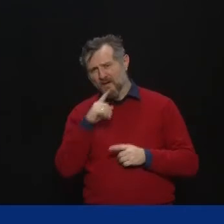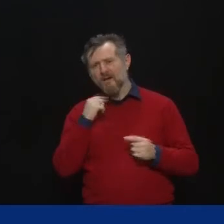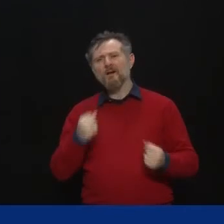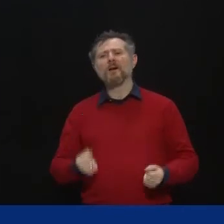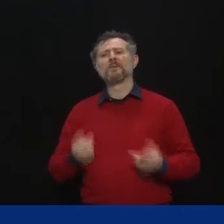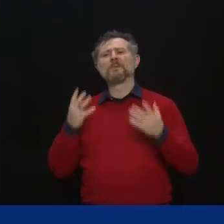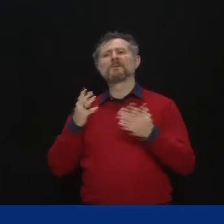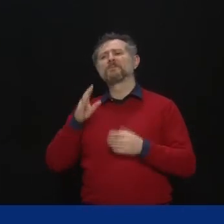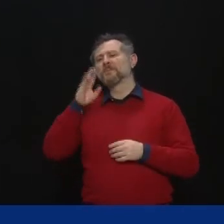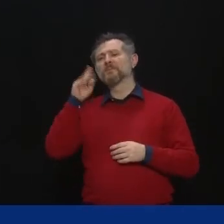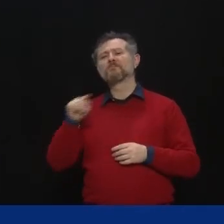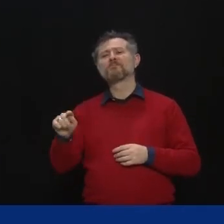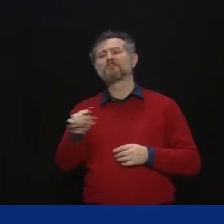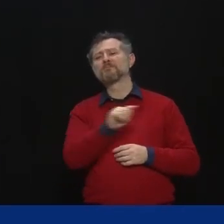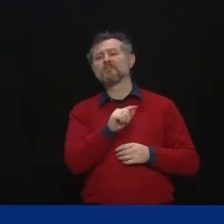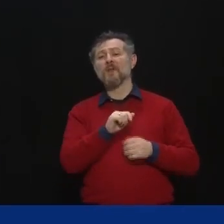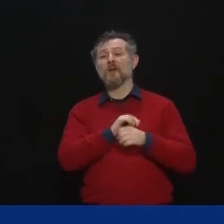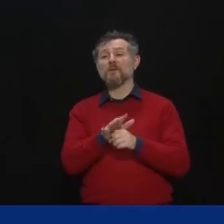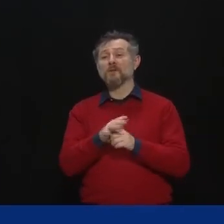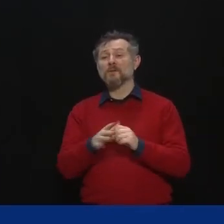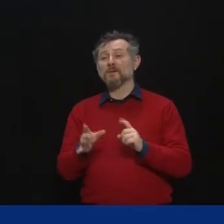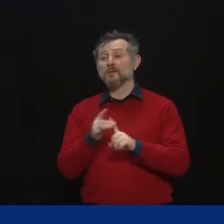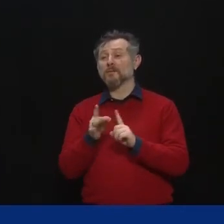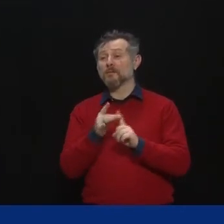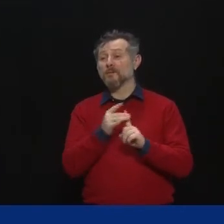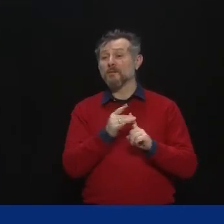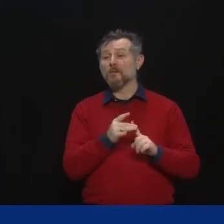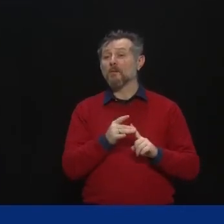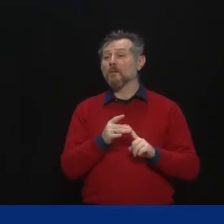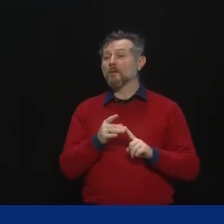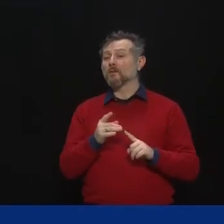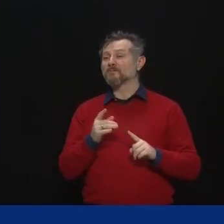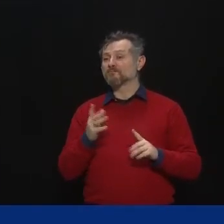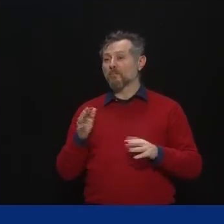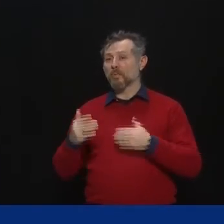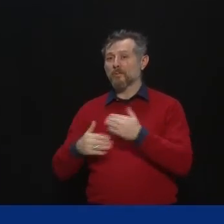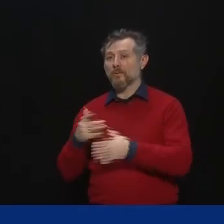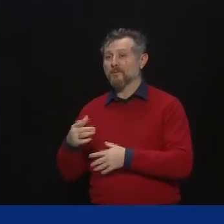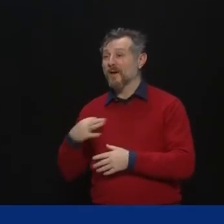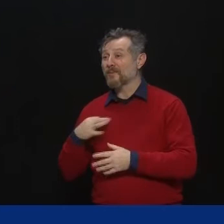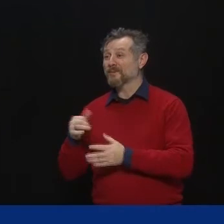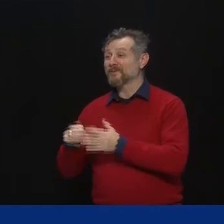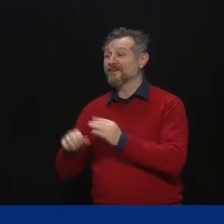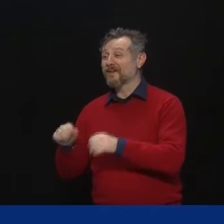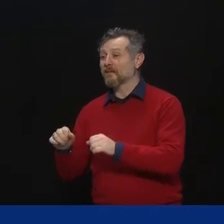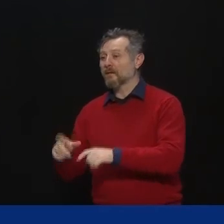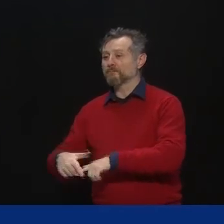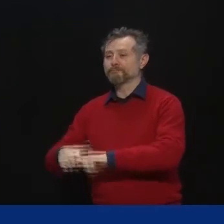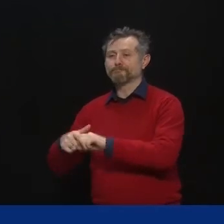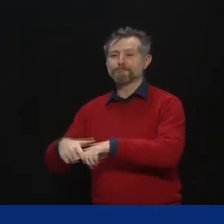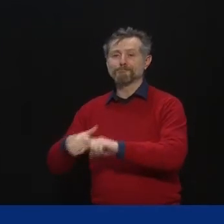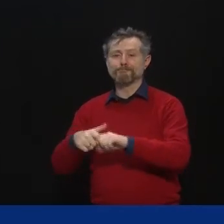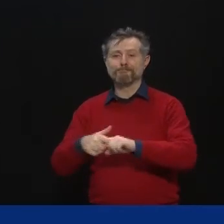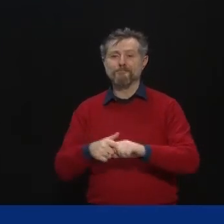SITUATION ALREADY. AS WE SAW IN SOME OF THE HOSPITALS I VISITED AND TALKED ABOUT TODAY.